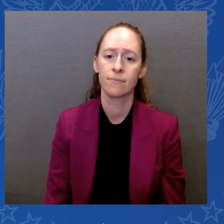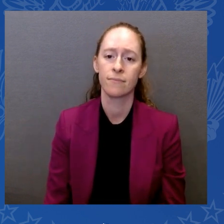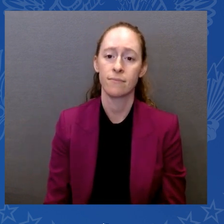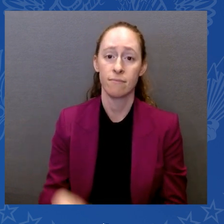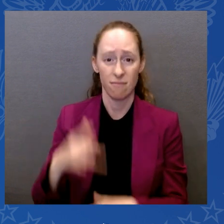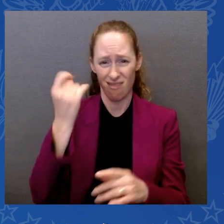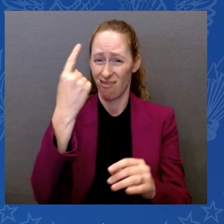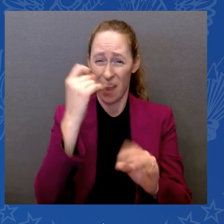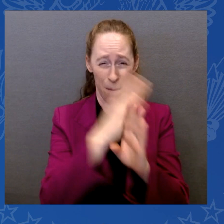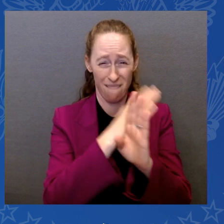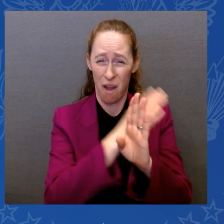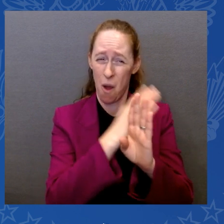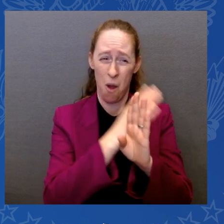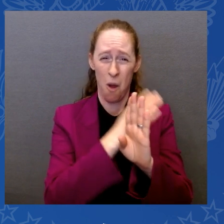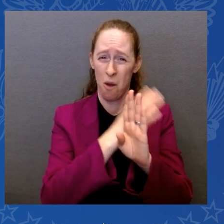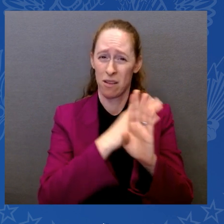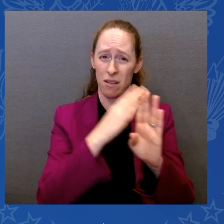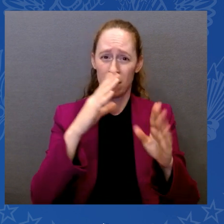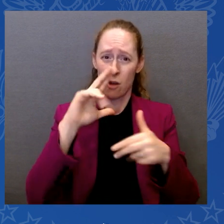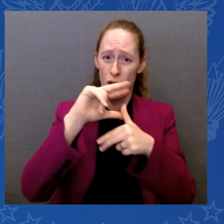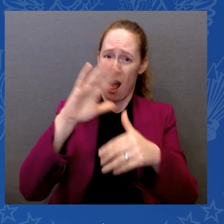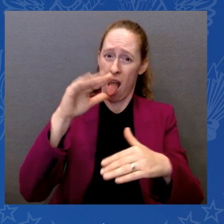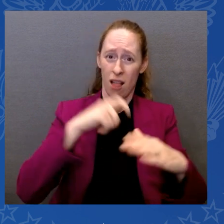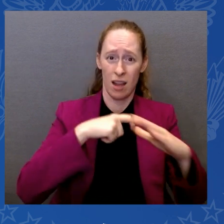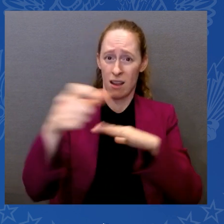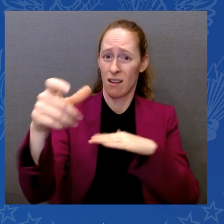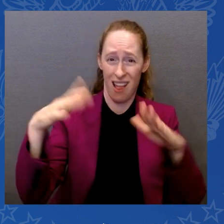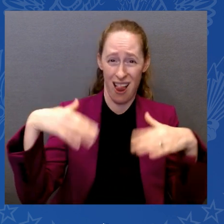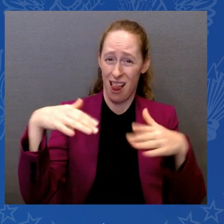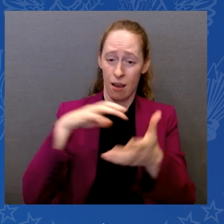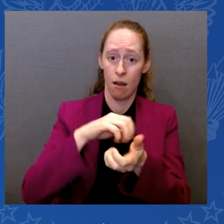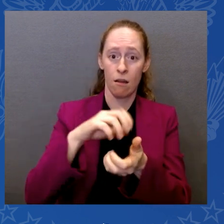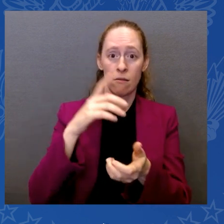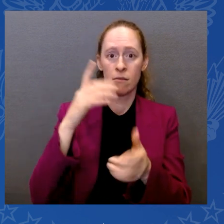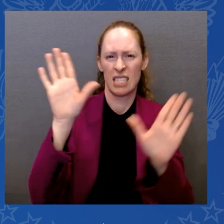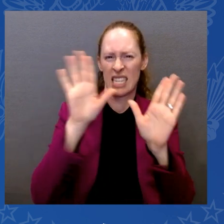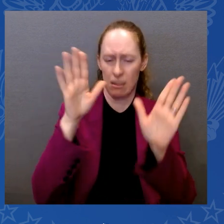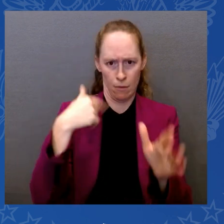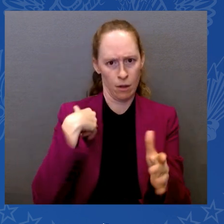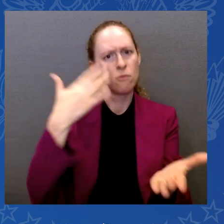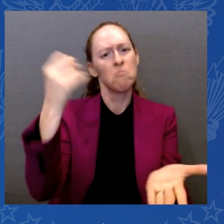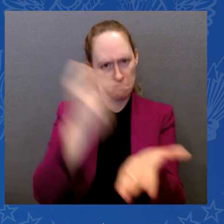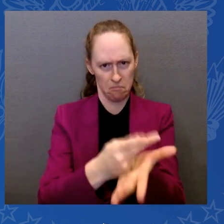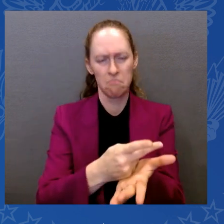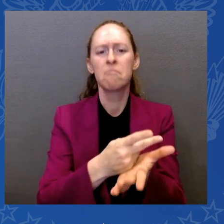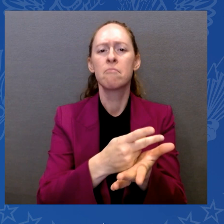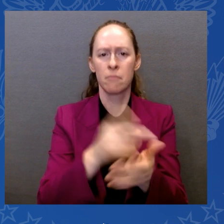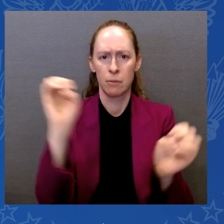the emergency disaster declaration, bringing the full force of the federal government to respond,